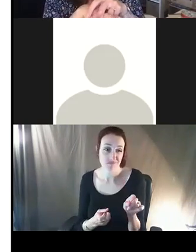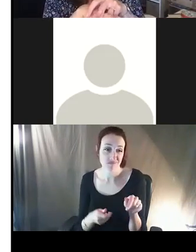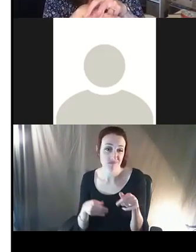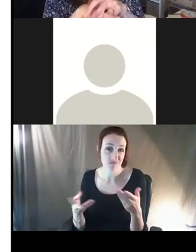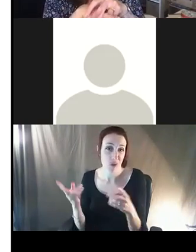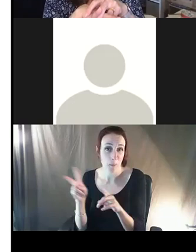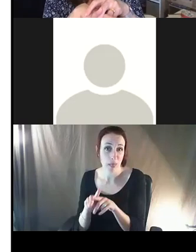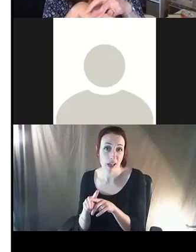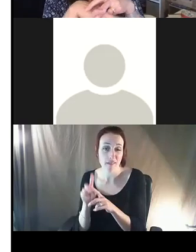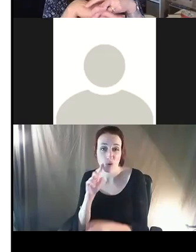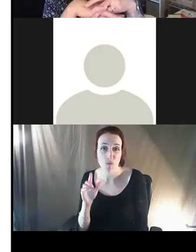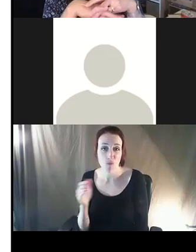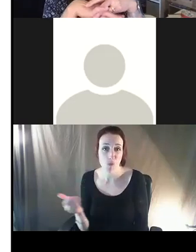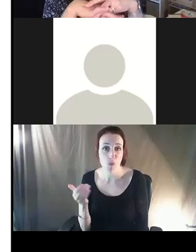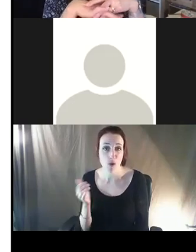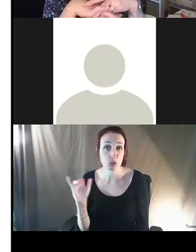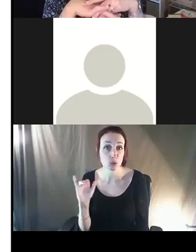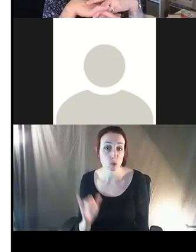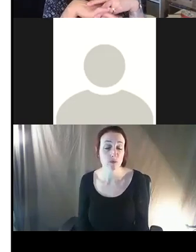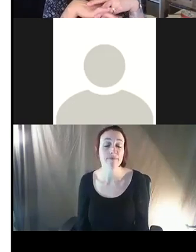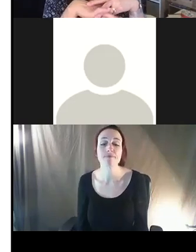There is fascinating research that we have been